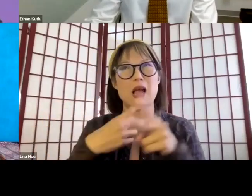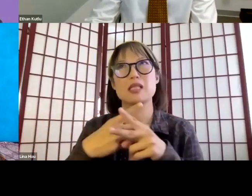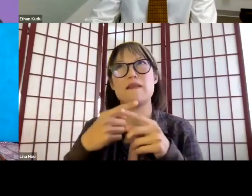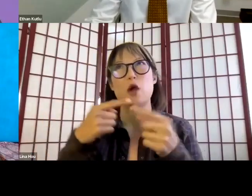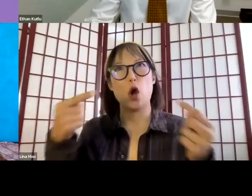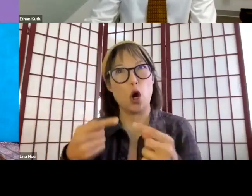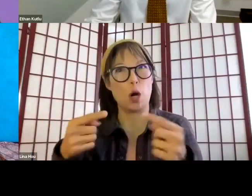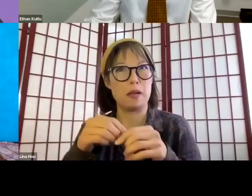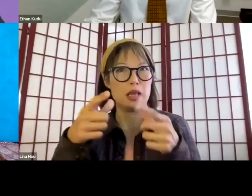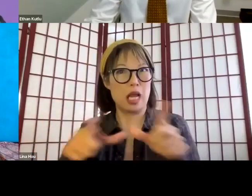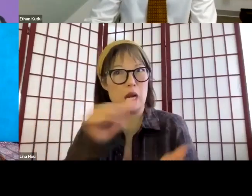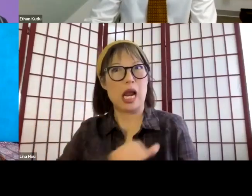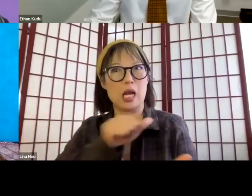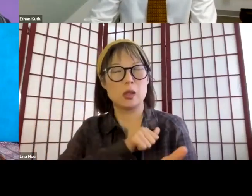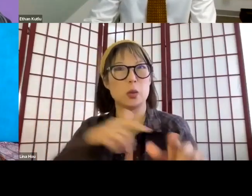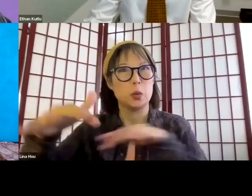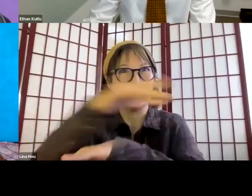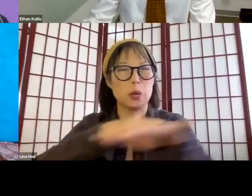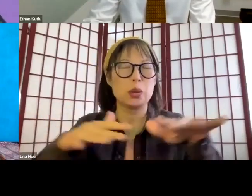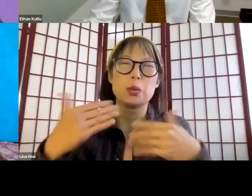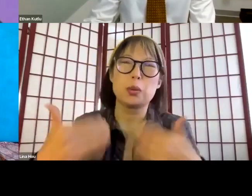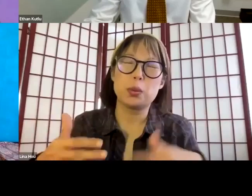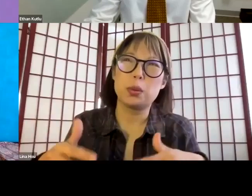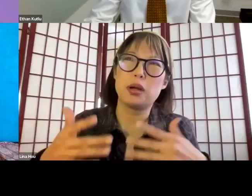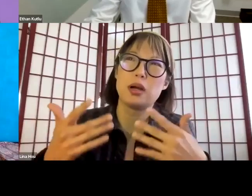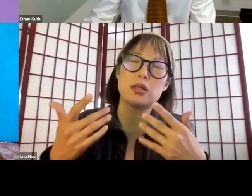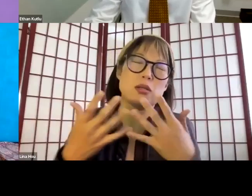And so I think that kind of harm in language attitudes is out there.